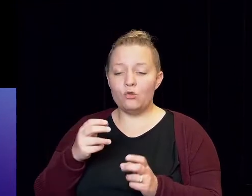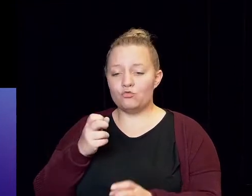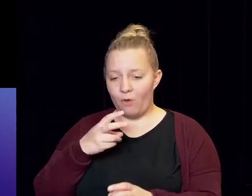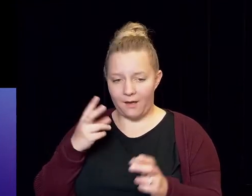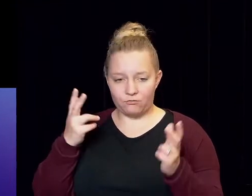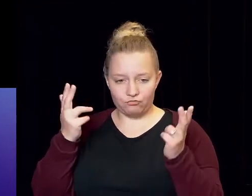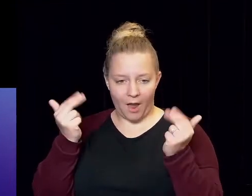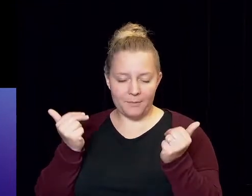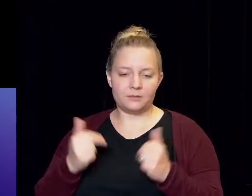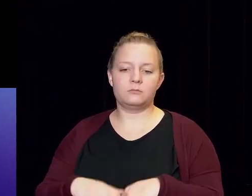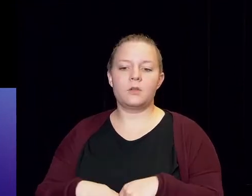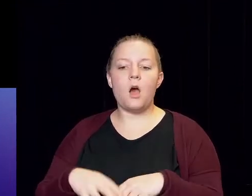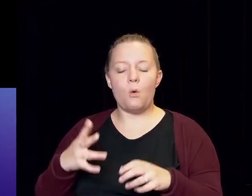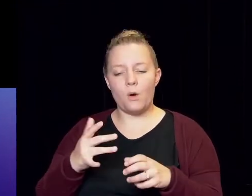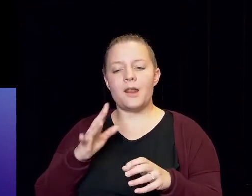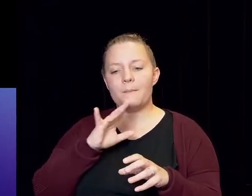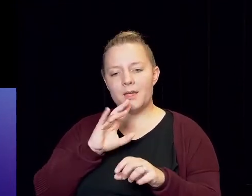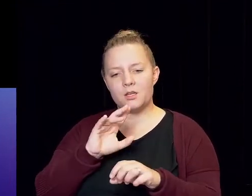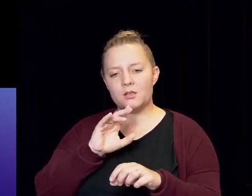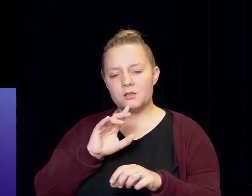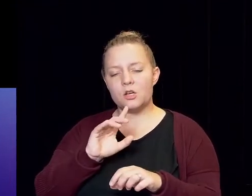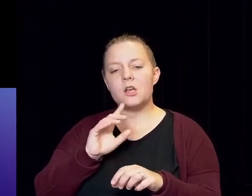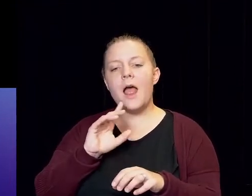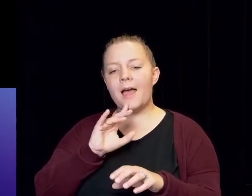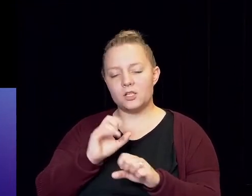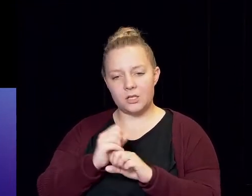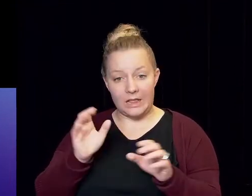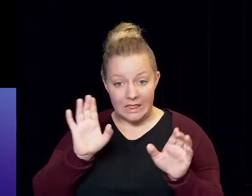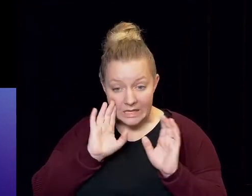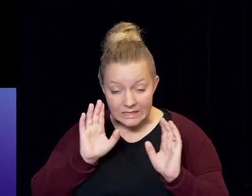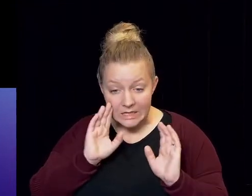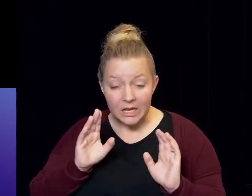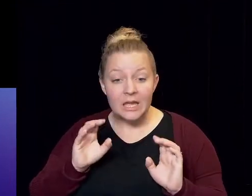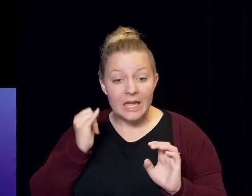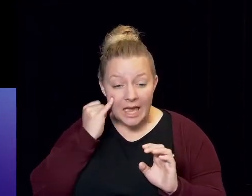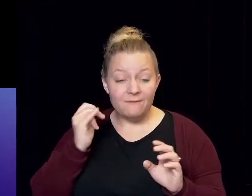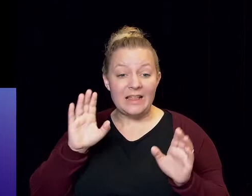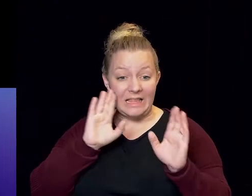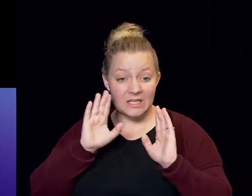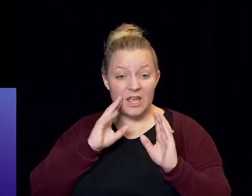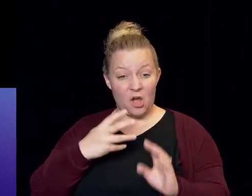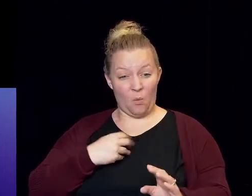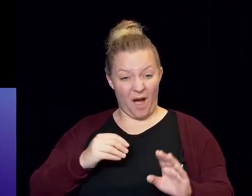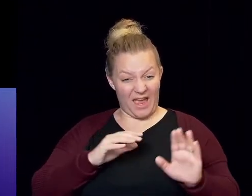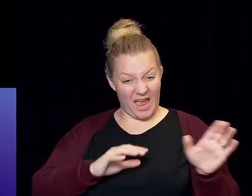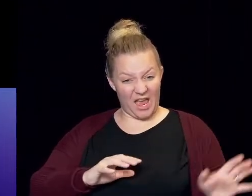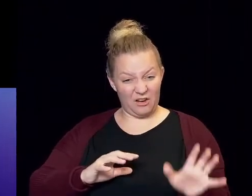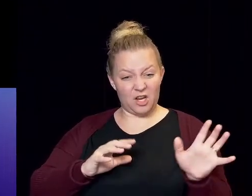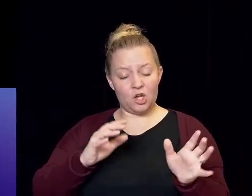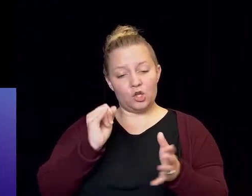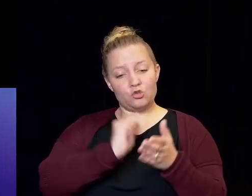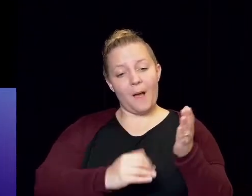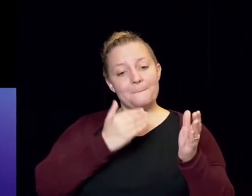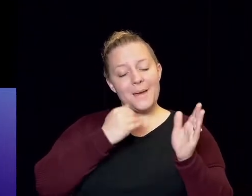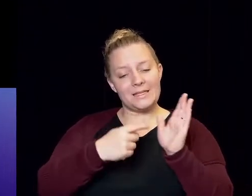I want to make sure you're actually listening to this video with volume up. So if you are listening to me, then right here, in this white space, draw your best example of a rabbit real quick. You